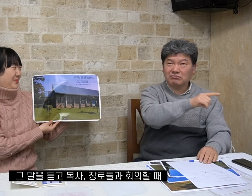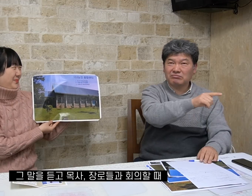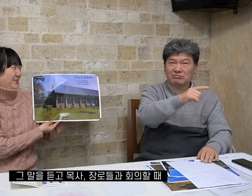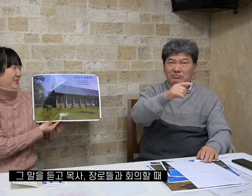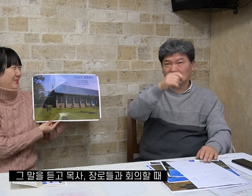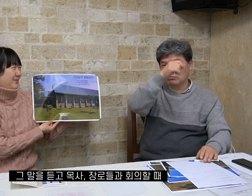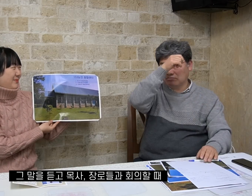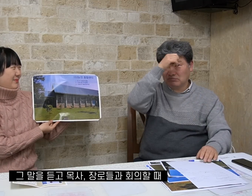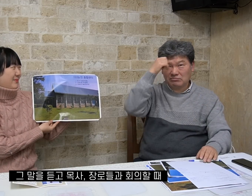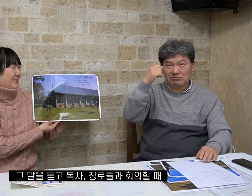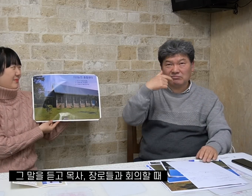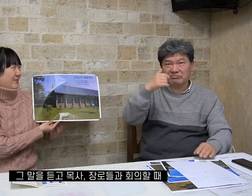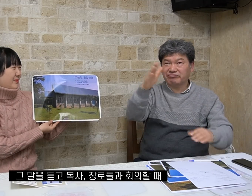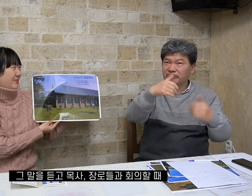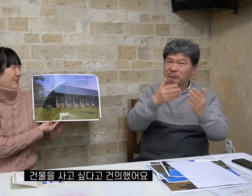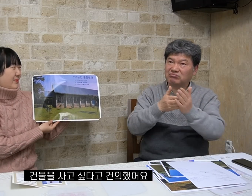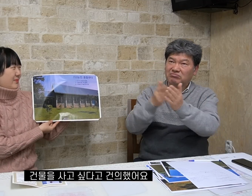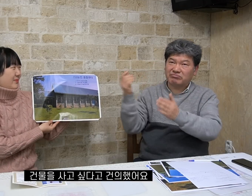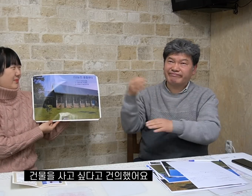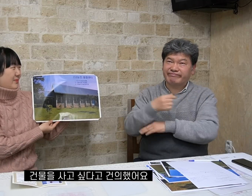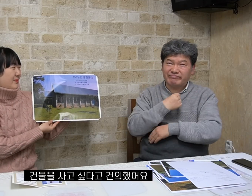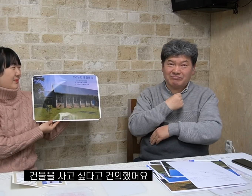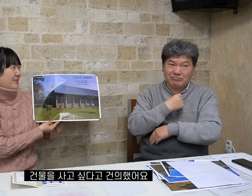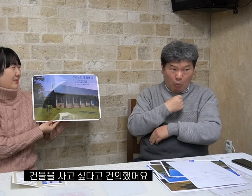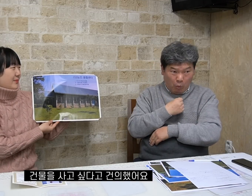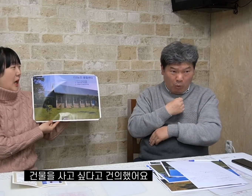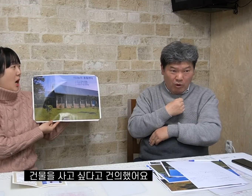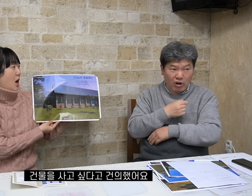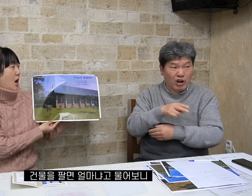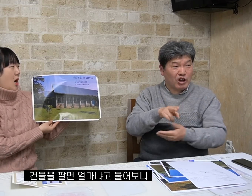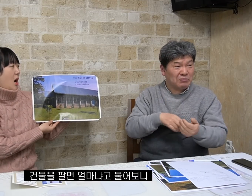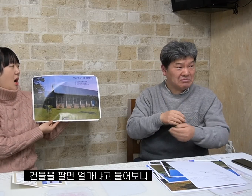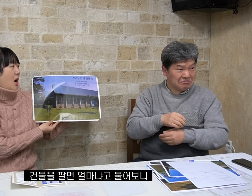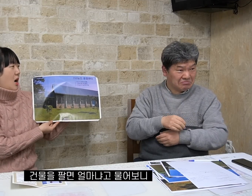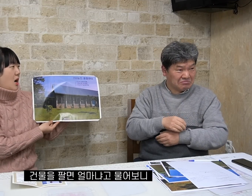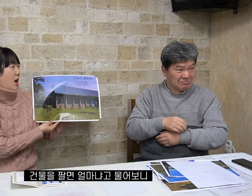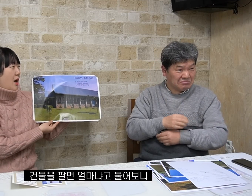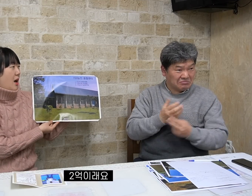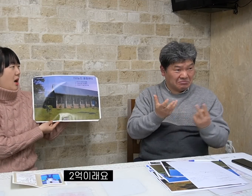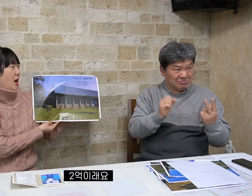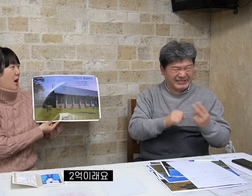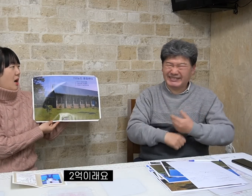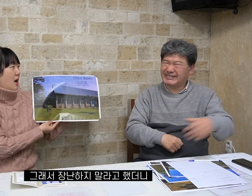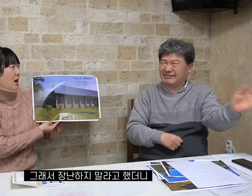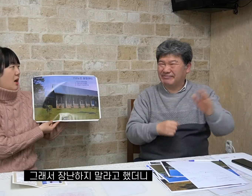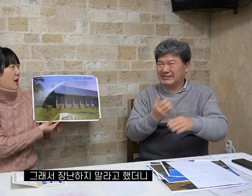Hearing this, he suggested that he buy the building during a meeting with the pastors and elders. When I asked how much it would cost to sell the building, he said 200 million.